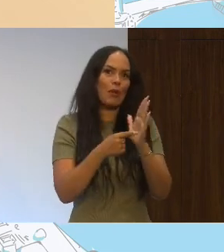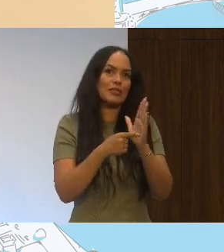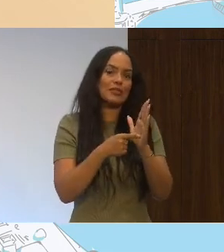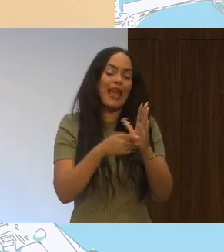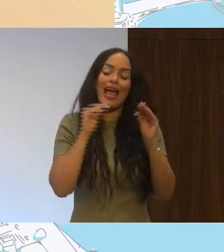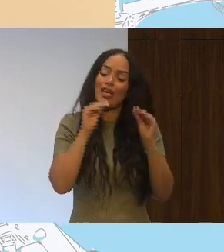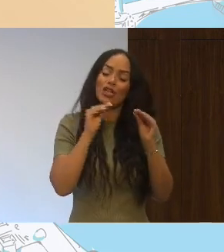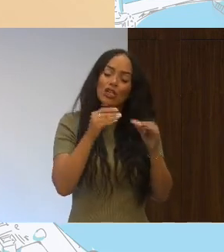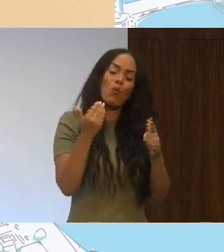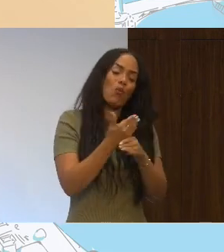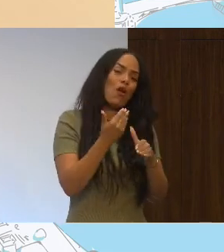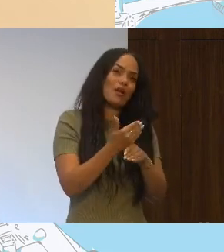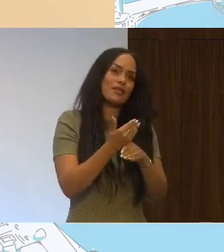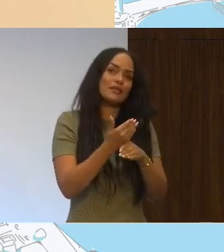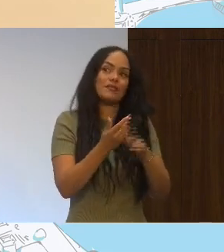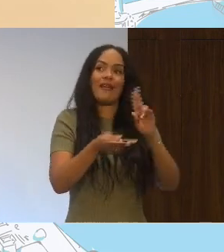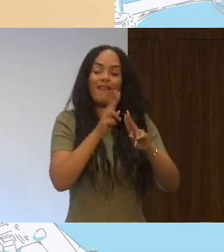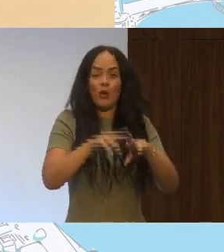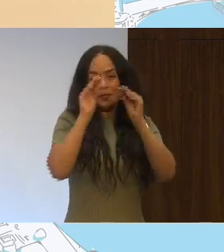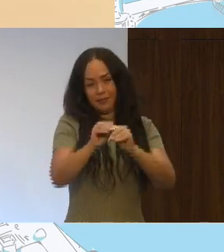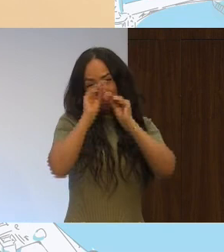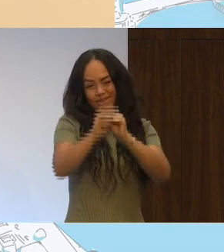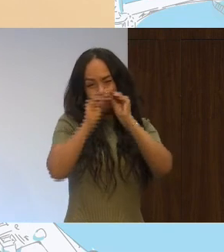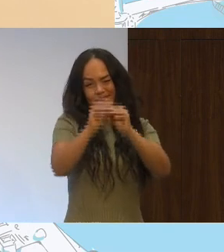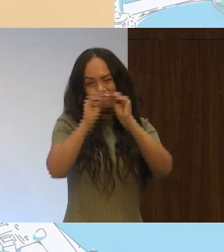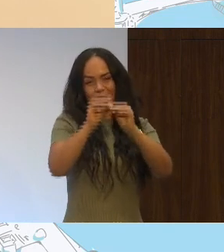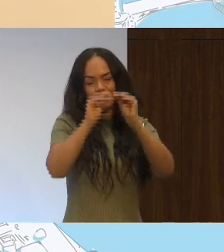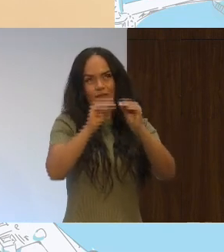Eventually, if you teach people enough, they don't do crazy things.